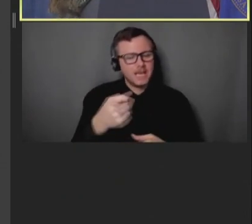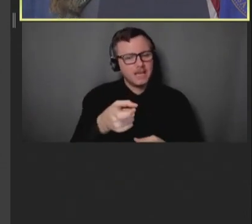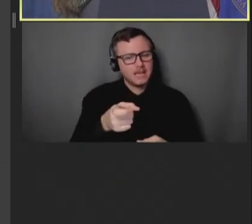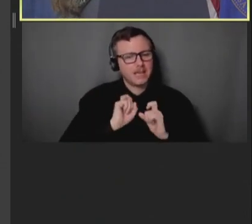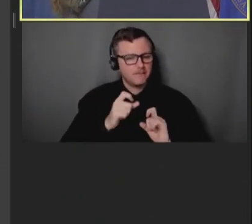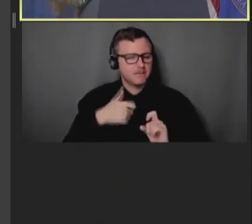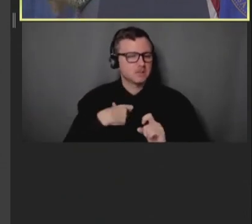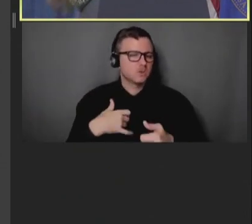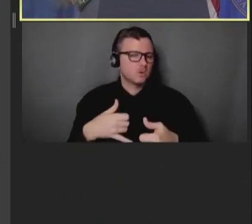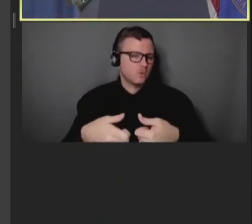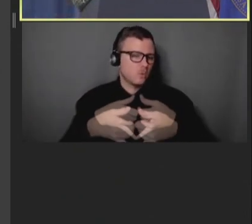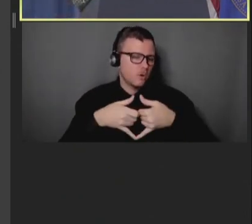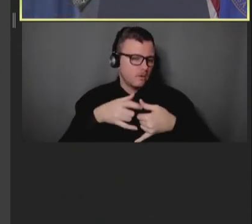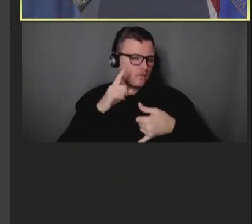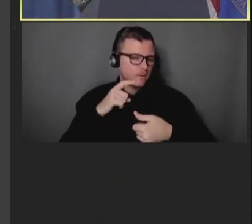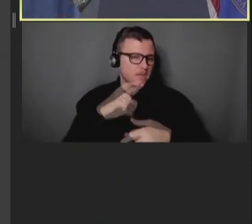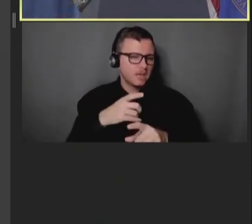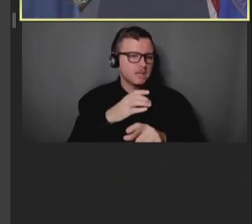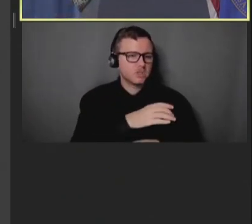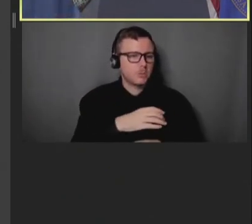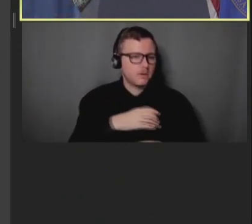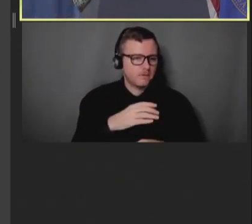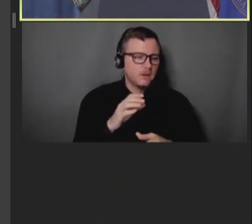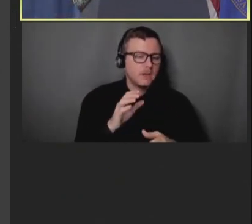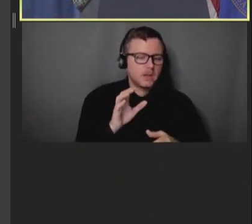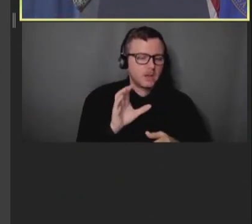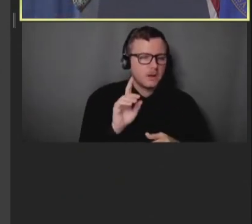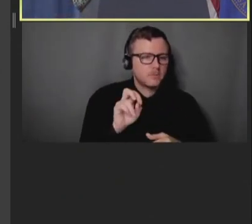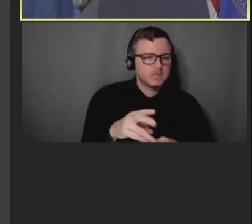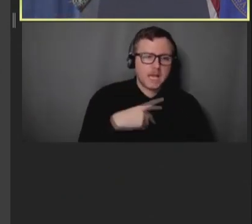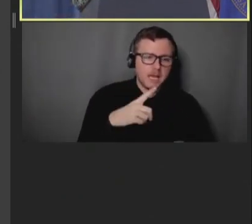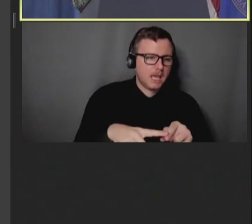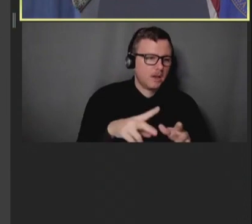I can't read this, I'll let you read it. This was my thought.